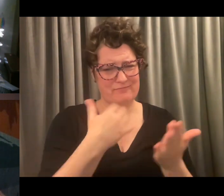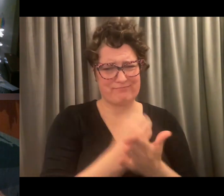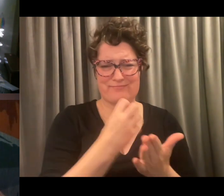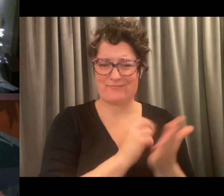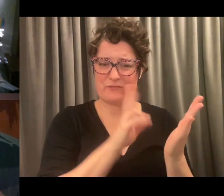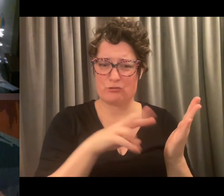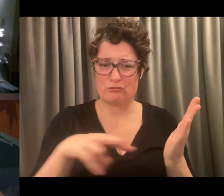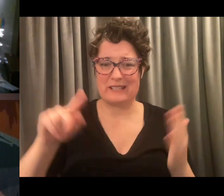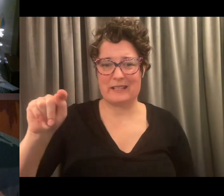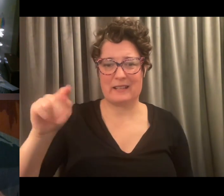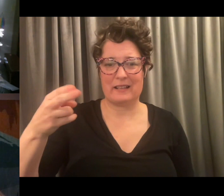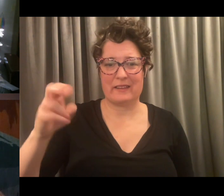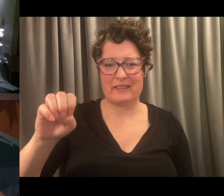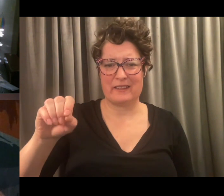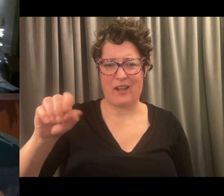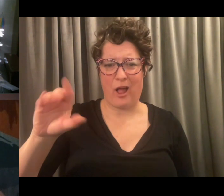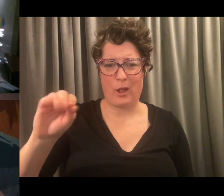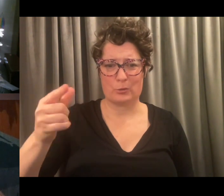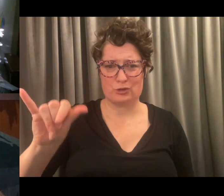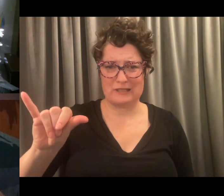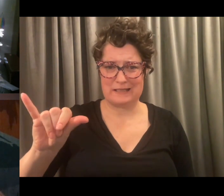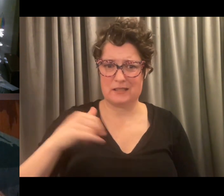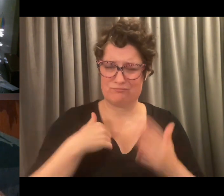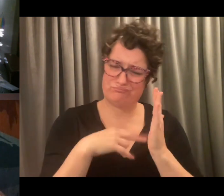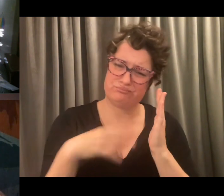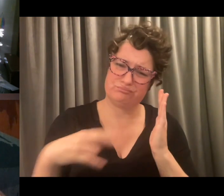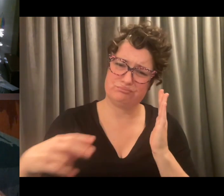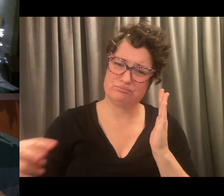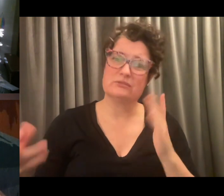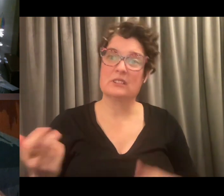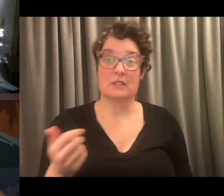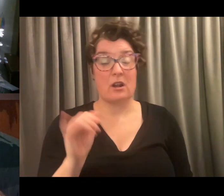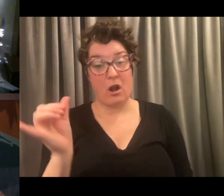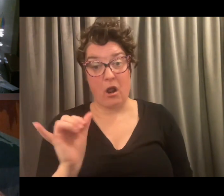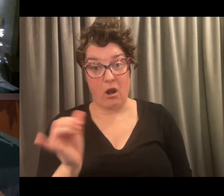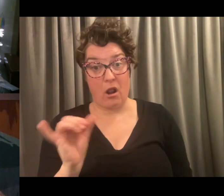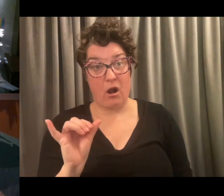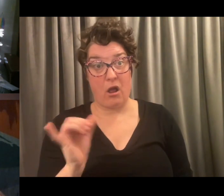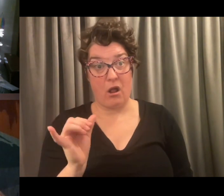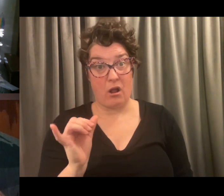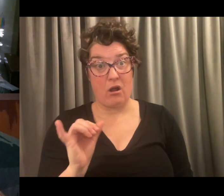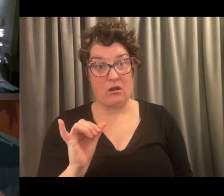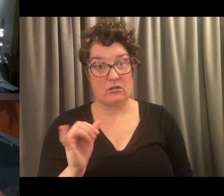and, um, I also was diving in because I was frustrated with it. Nomy: Mm-hmm.